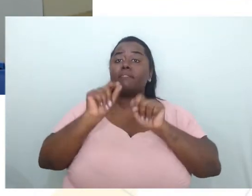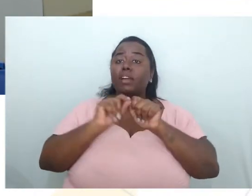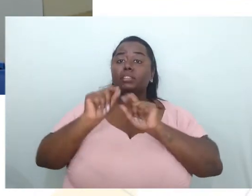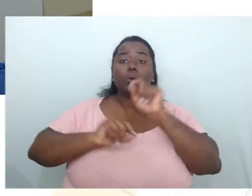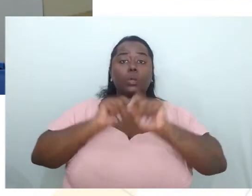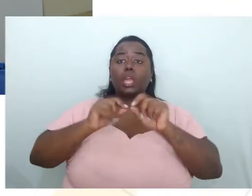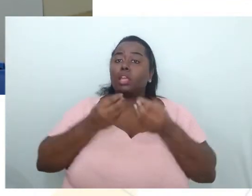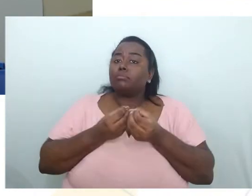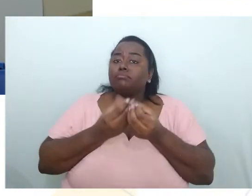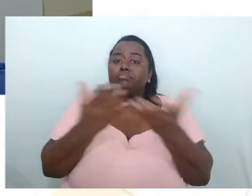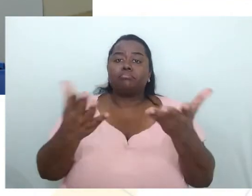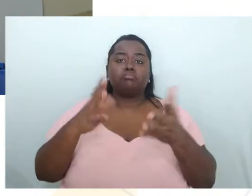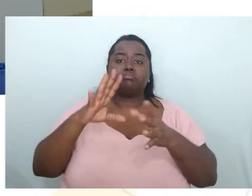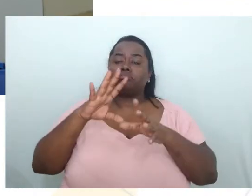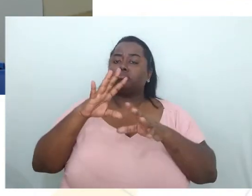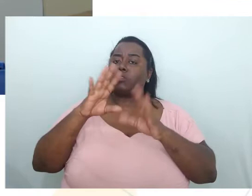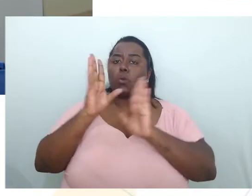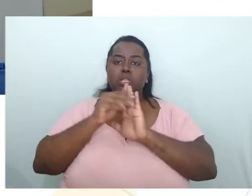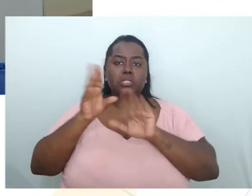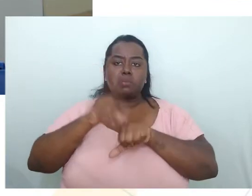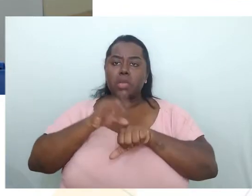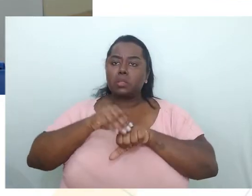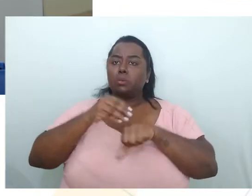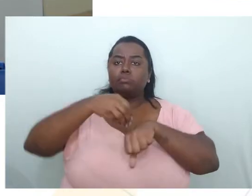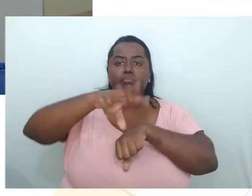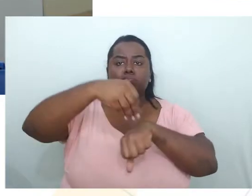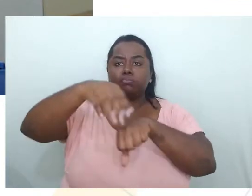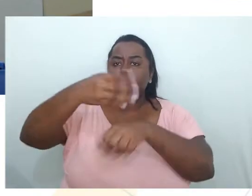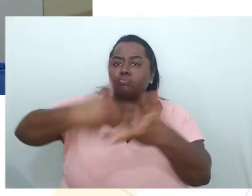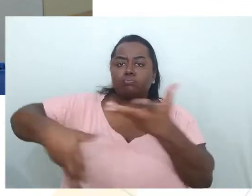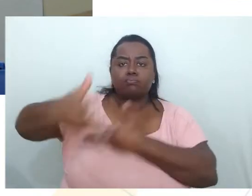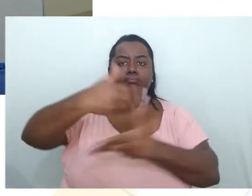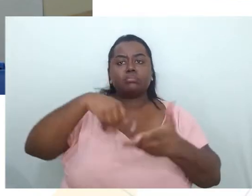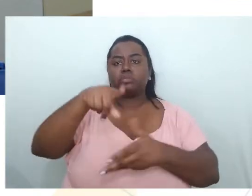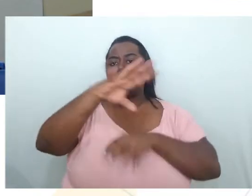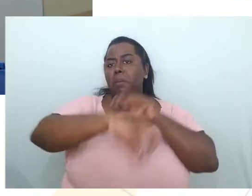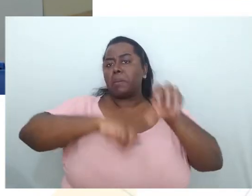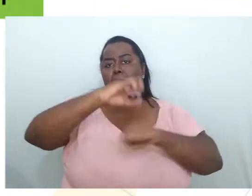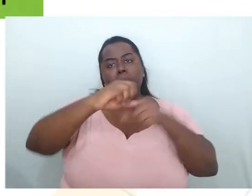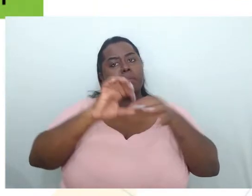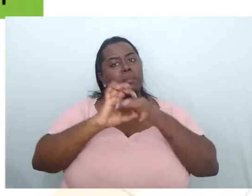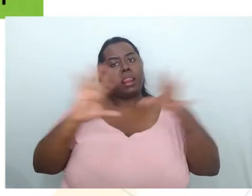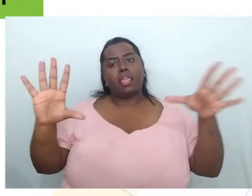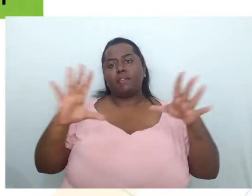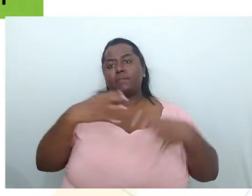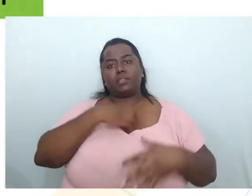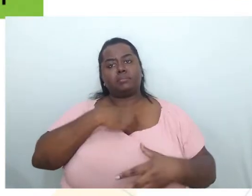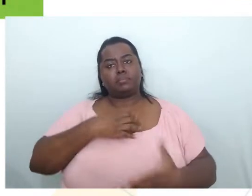are now sharing our scholarship with you openly and freely. This is a very